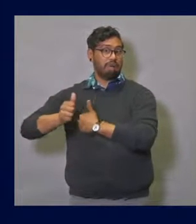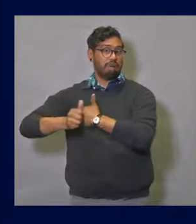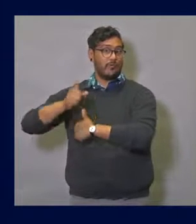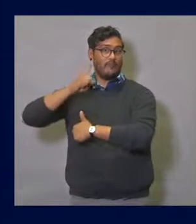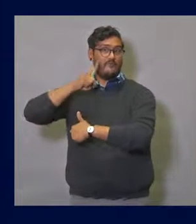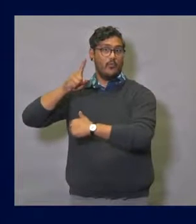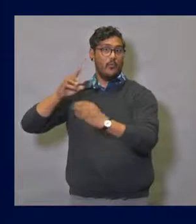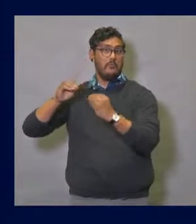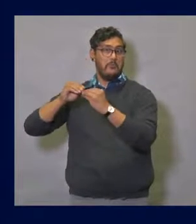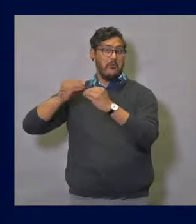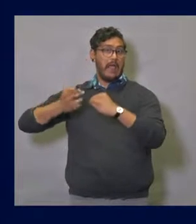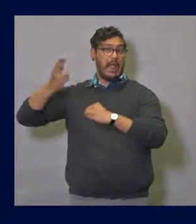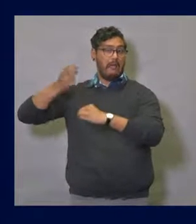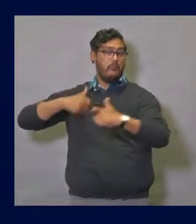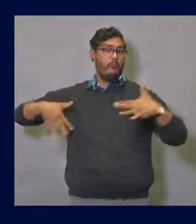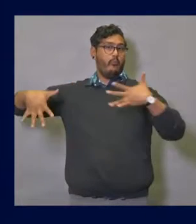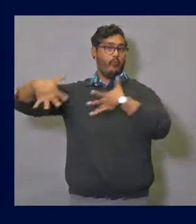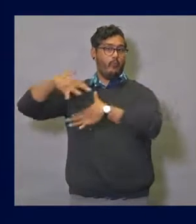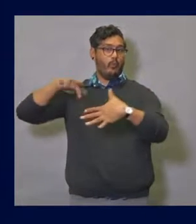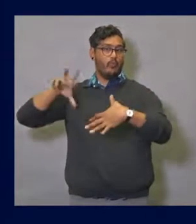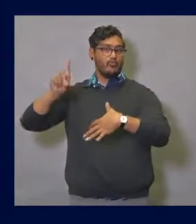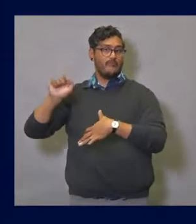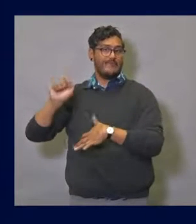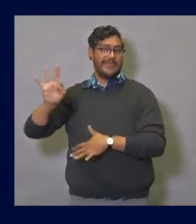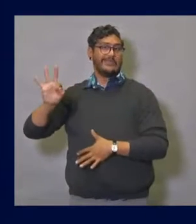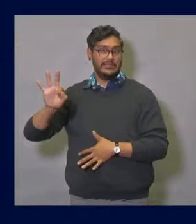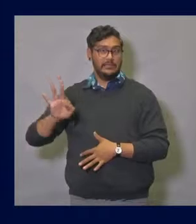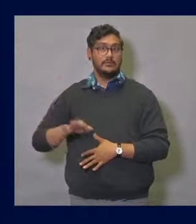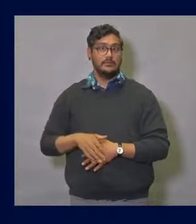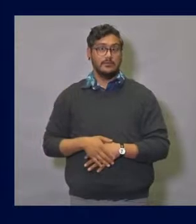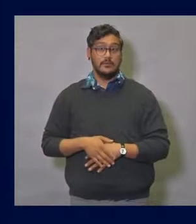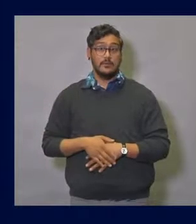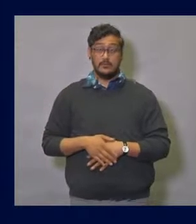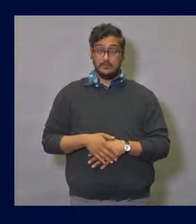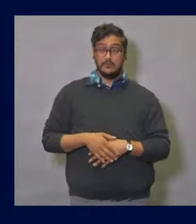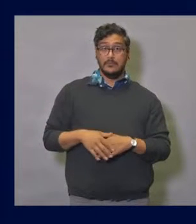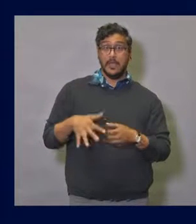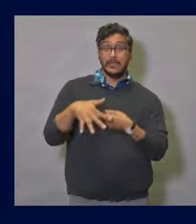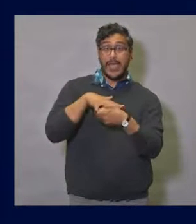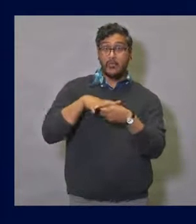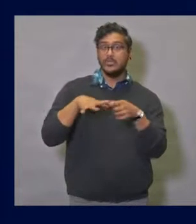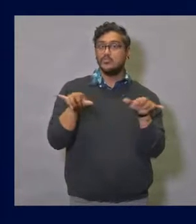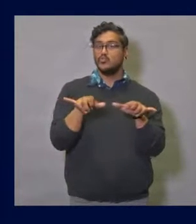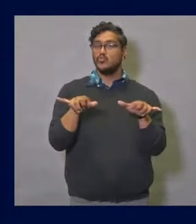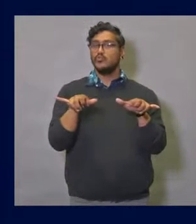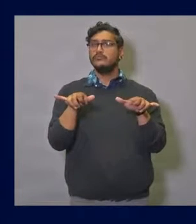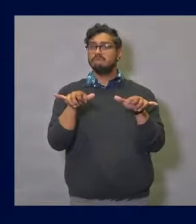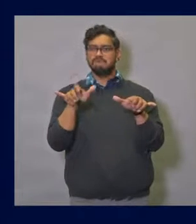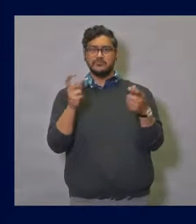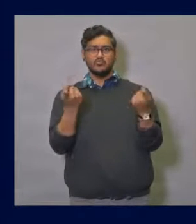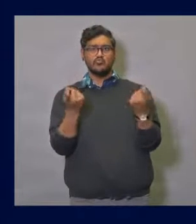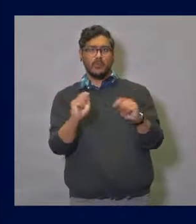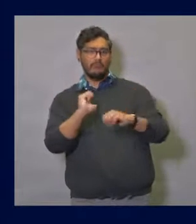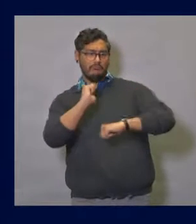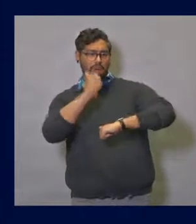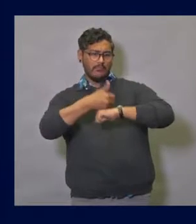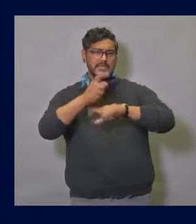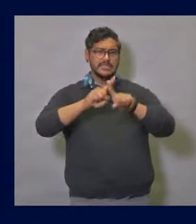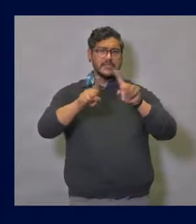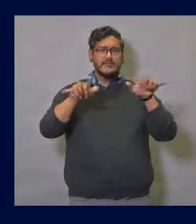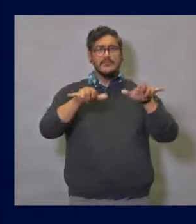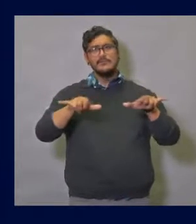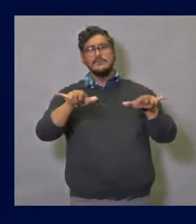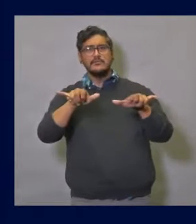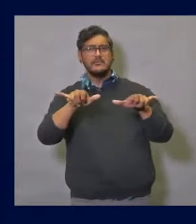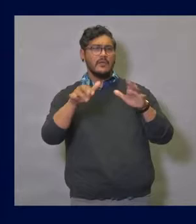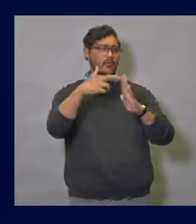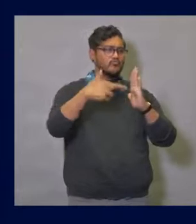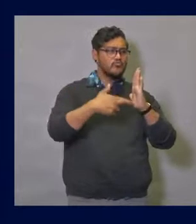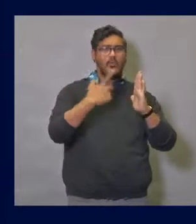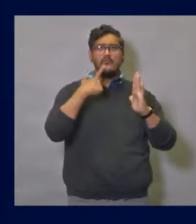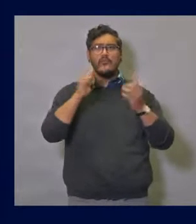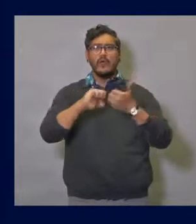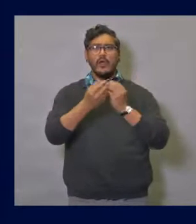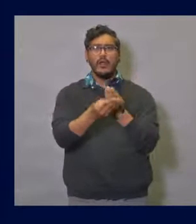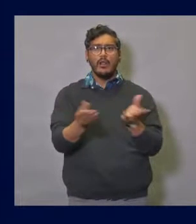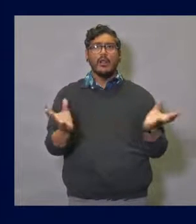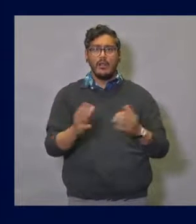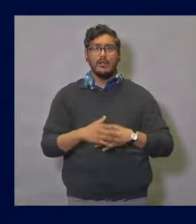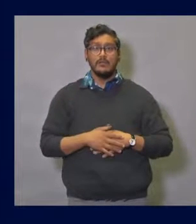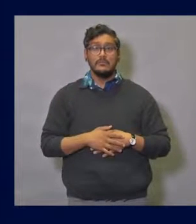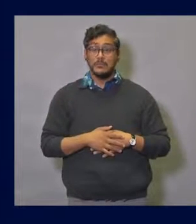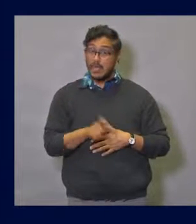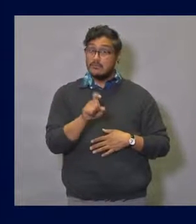DE MAYOR RIESGO.